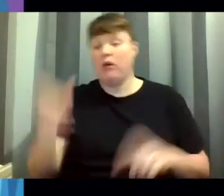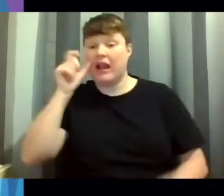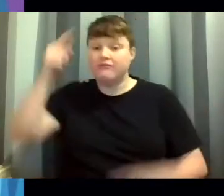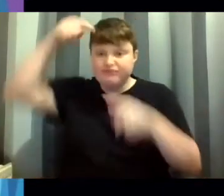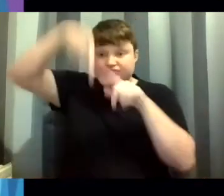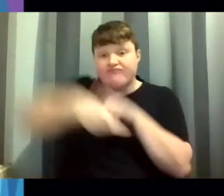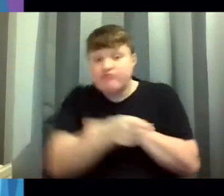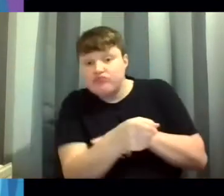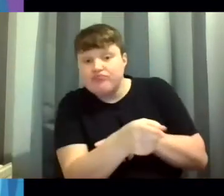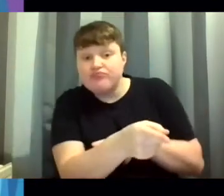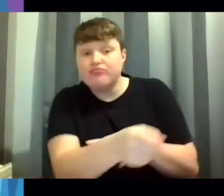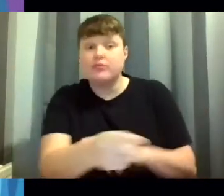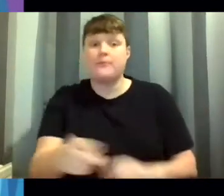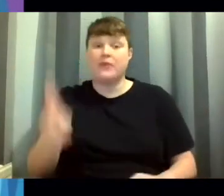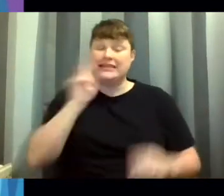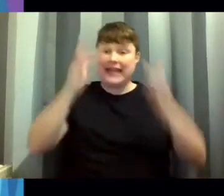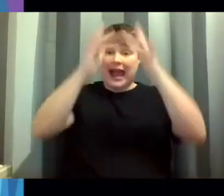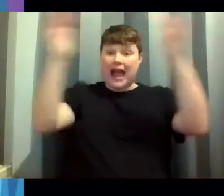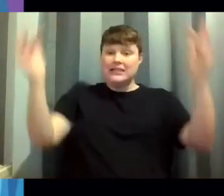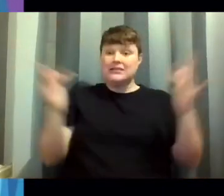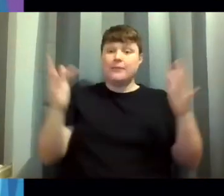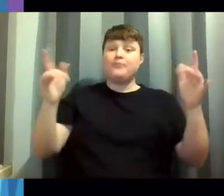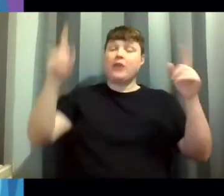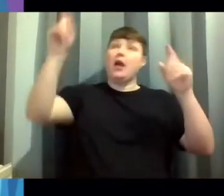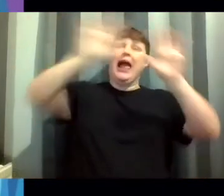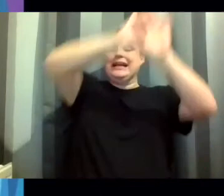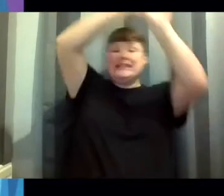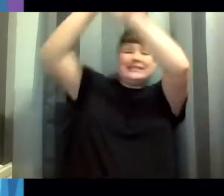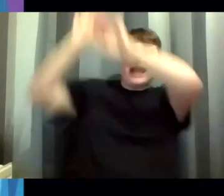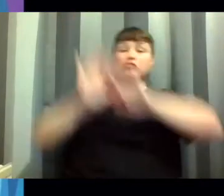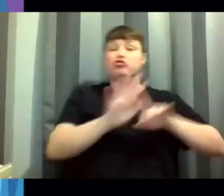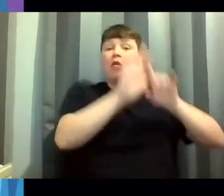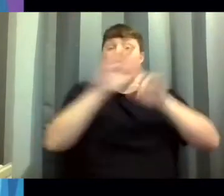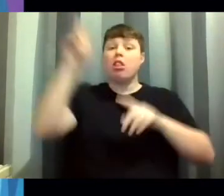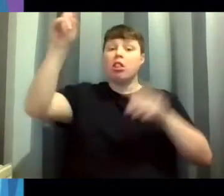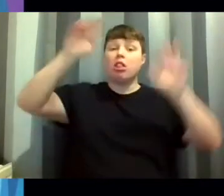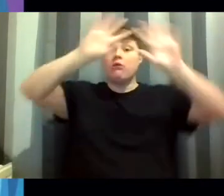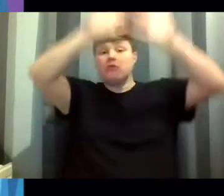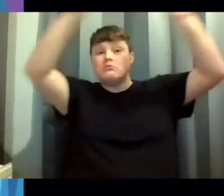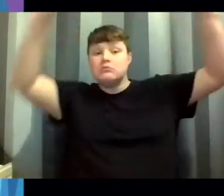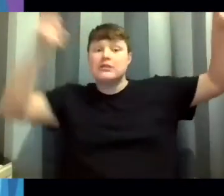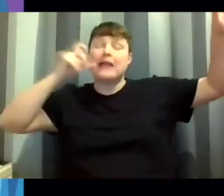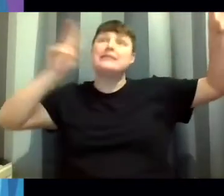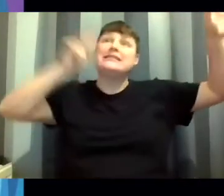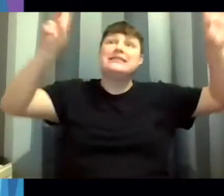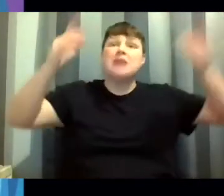On the international space station, they used it to look for condensation behind equipment panels.